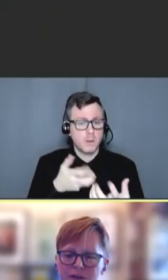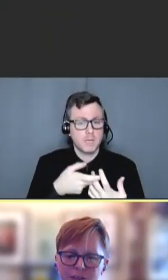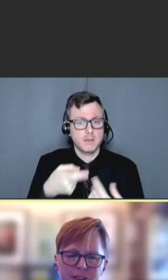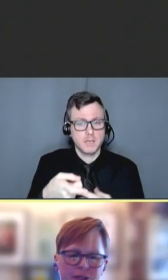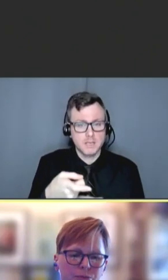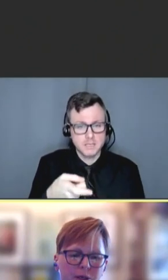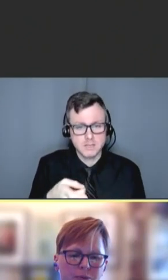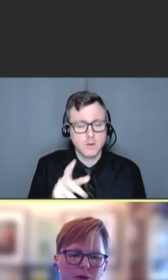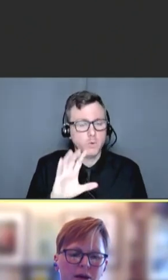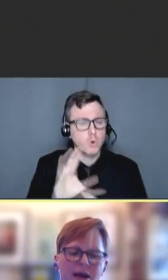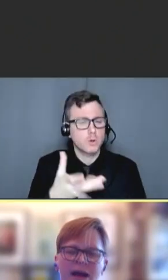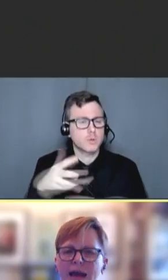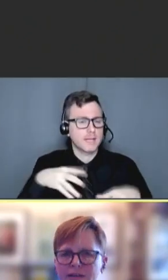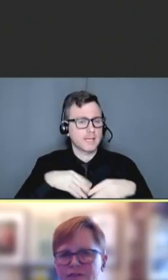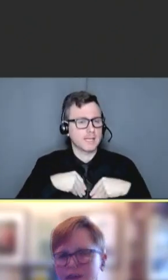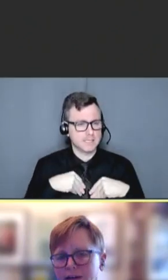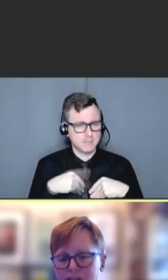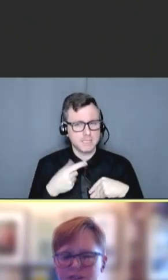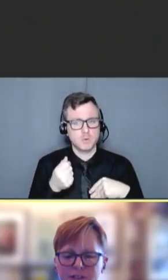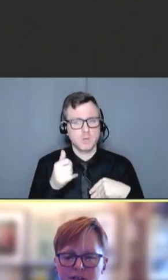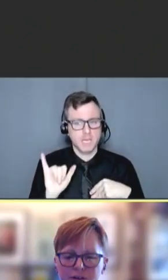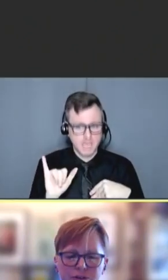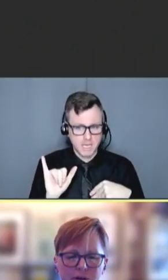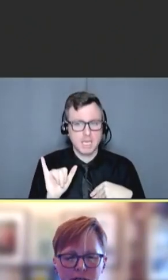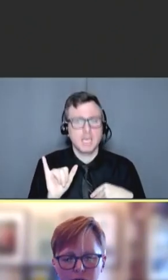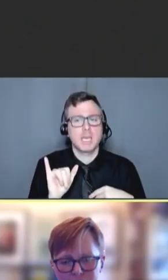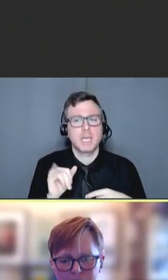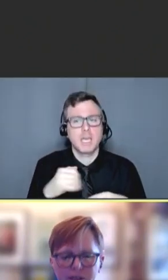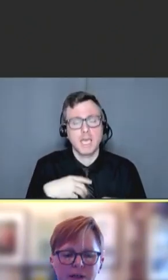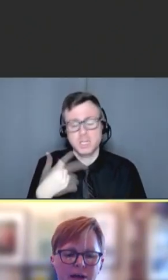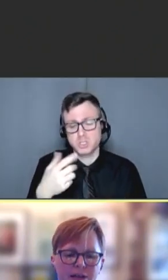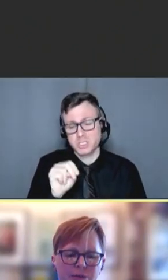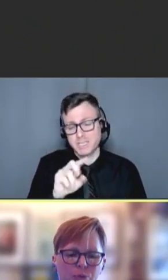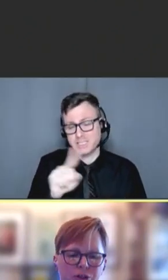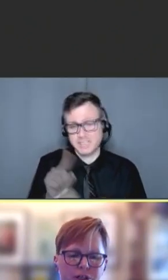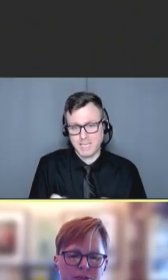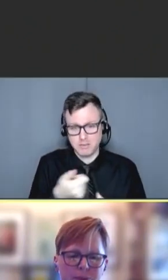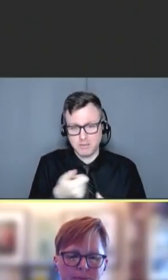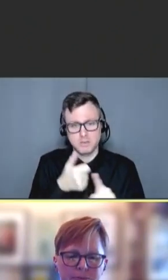acceptance of LGBTQ people and the fact that genders are increasing as a portion